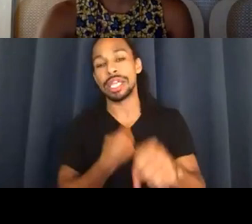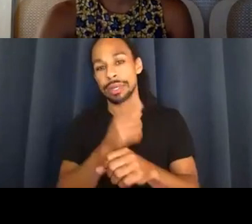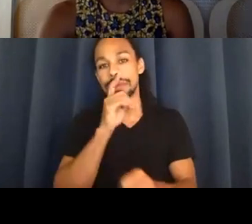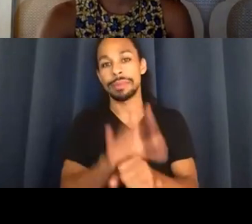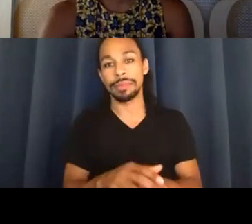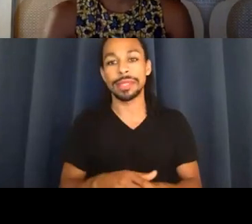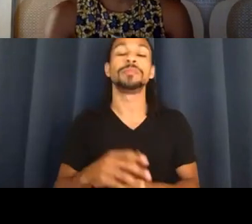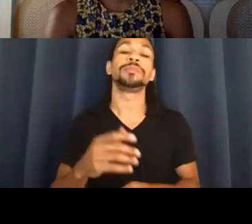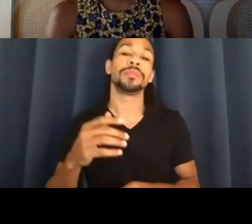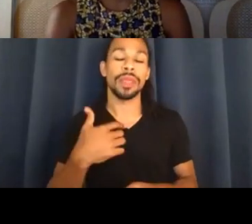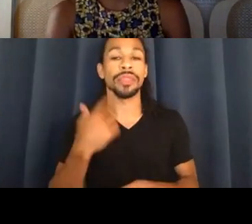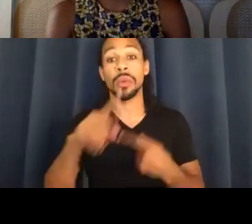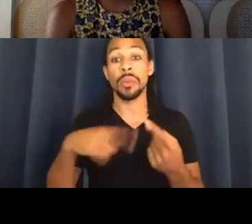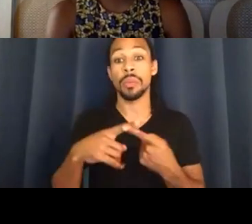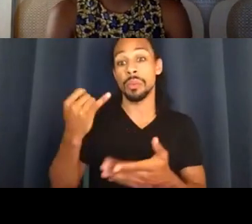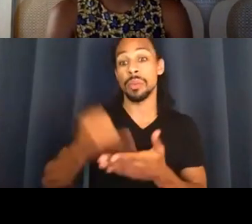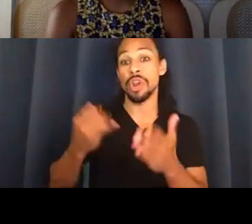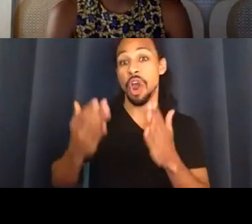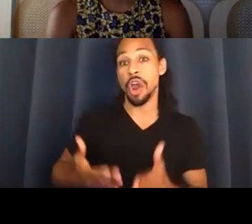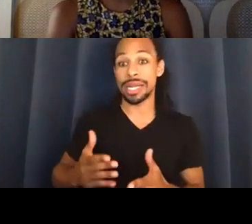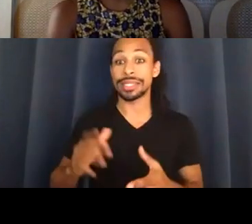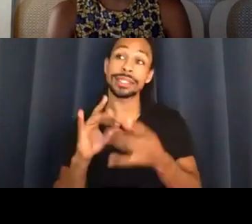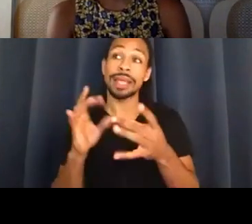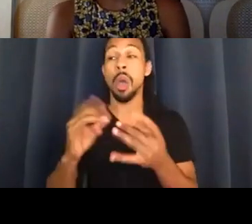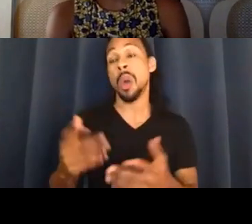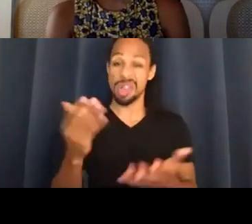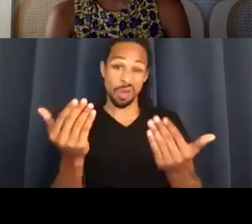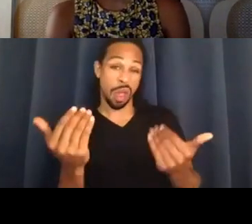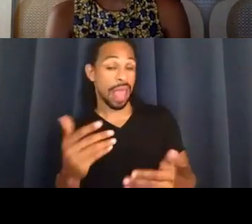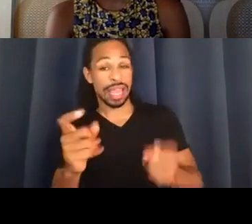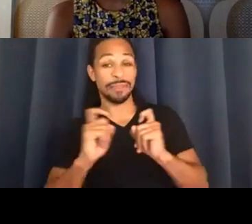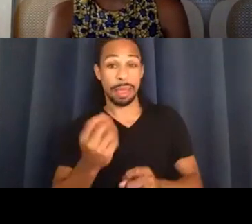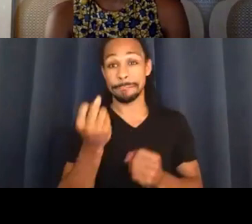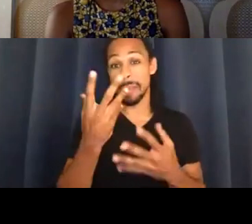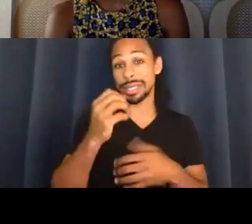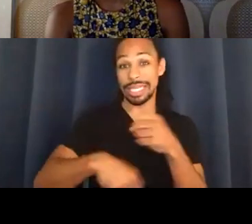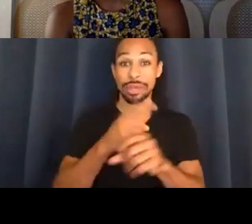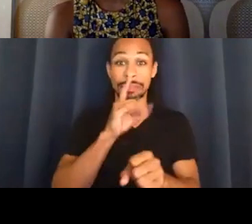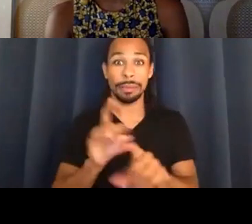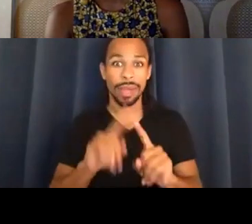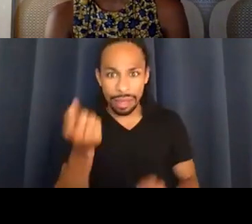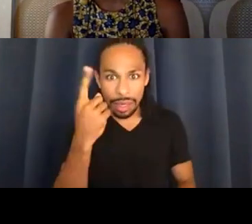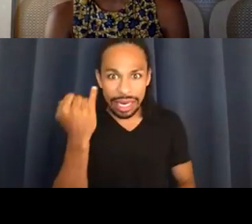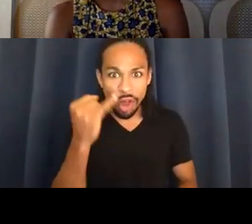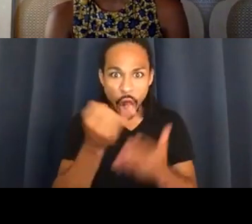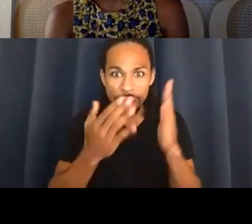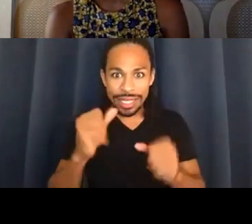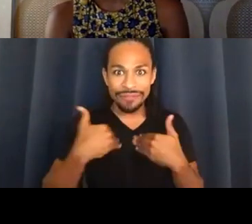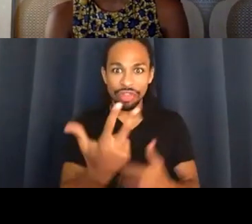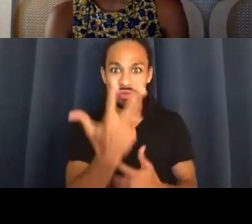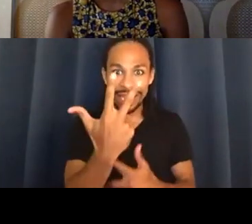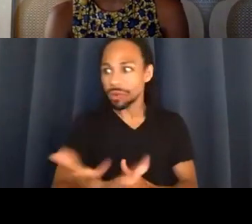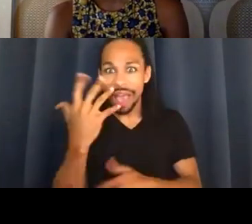get me a multiyear commitment. If an artist can have 3-5 years of a base salary, think